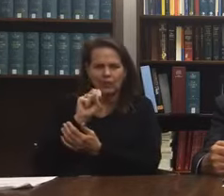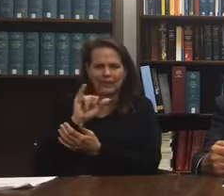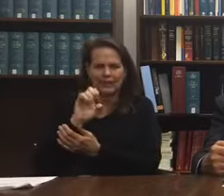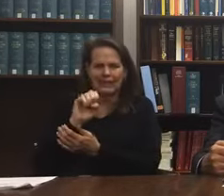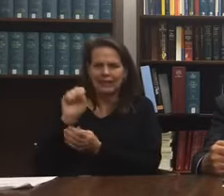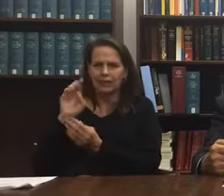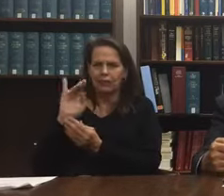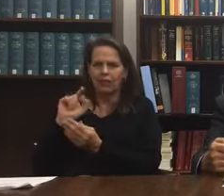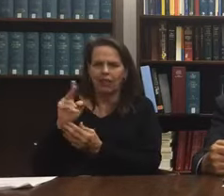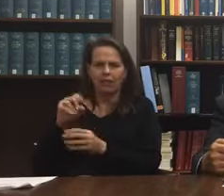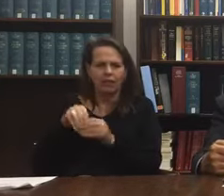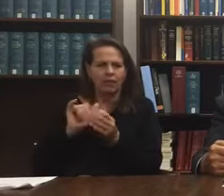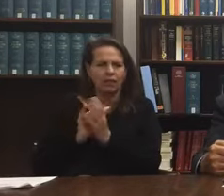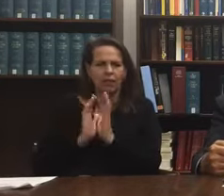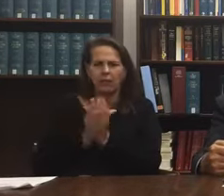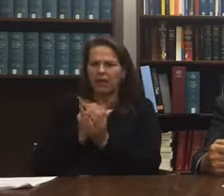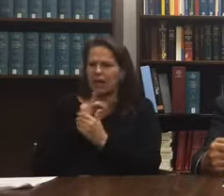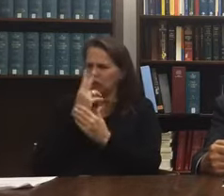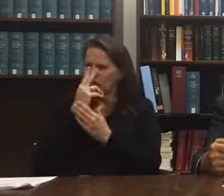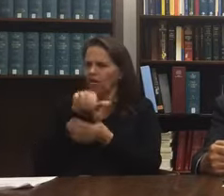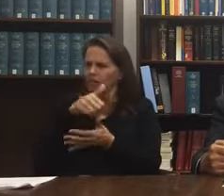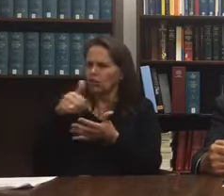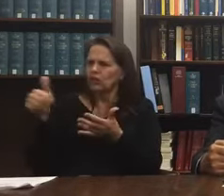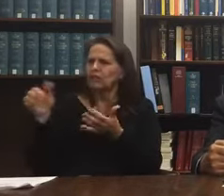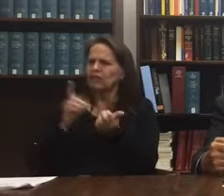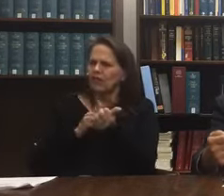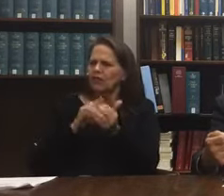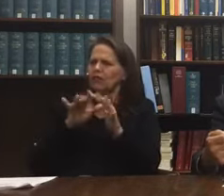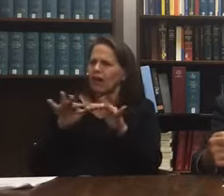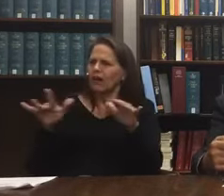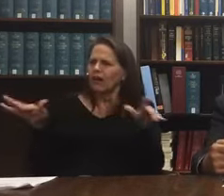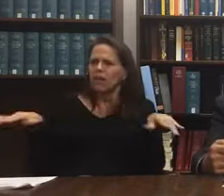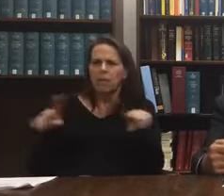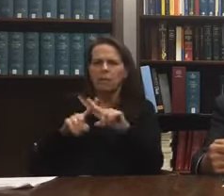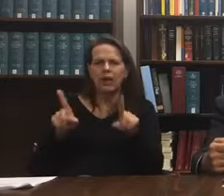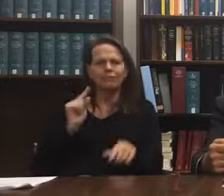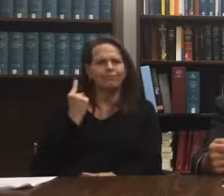mentioned or other nurse reviewers but not Suzy Smith well then she really